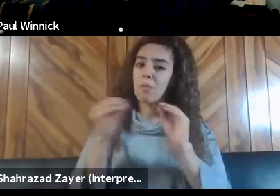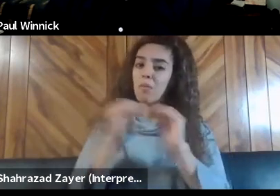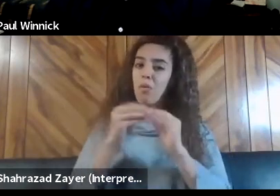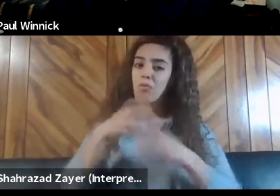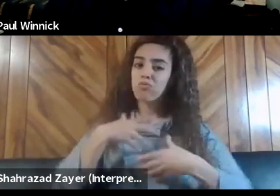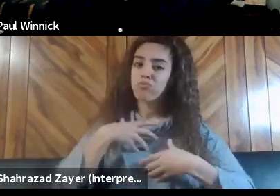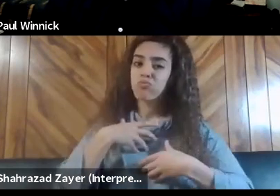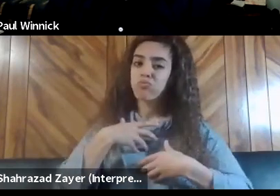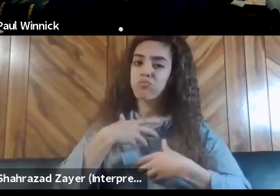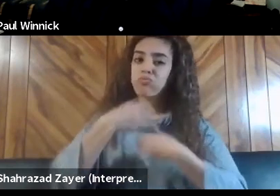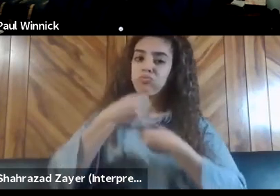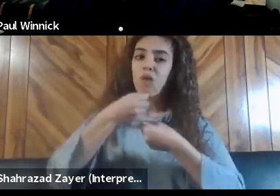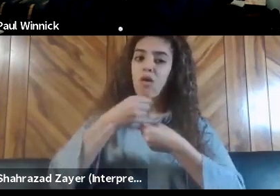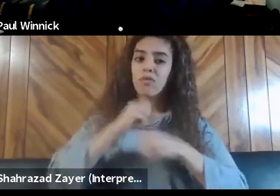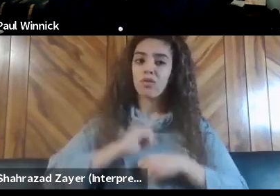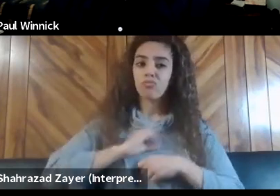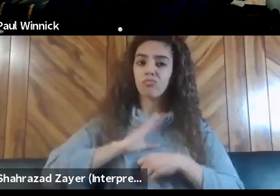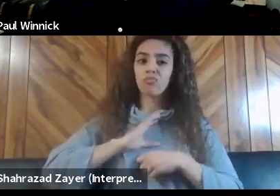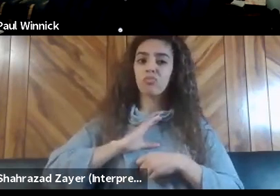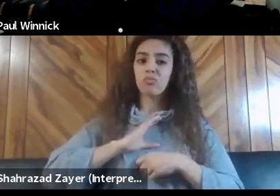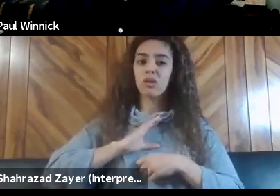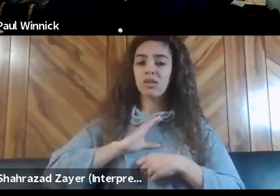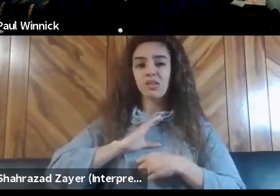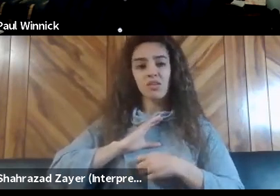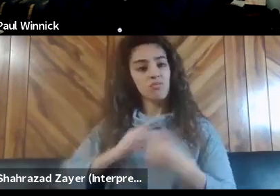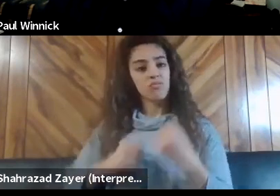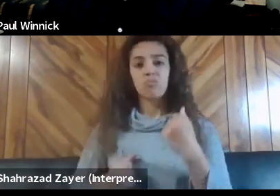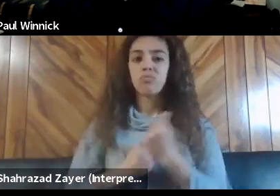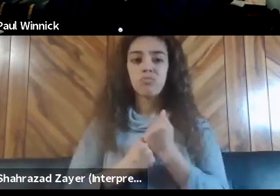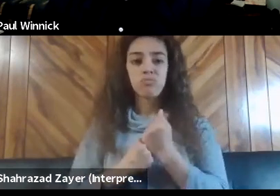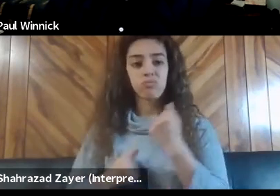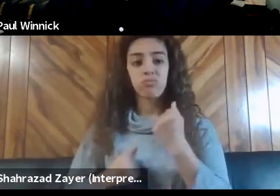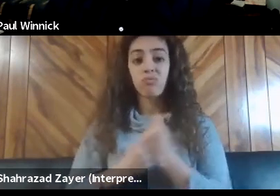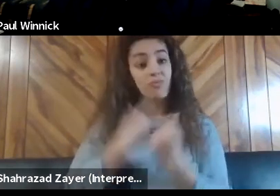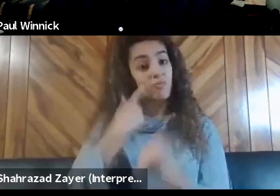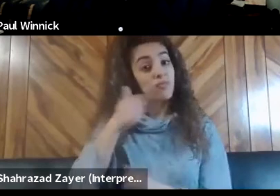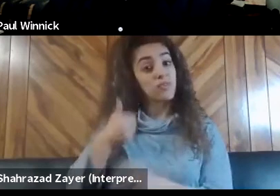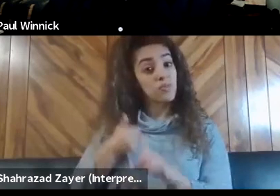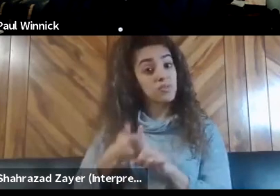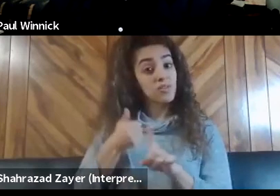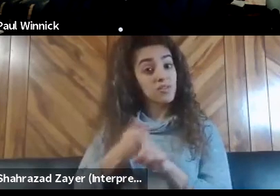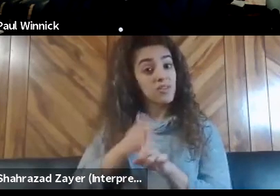themselves and to also feel more comfortable and socialization